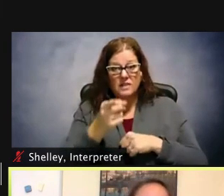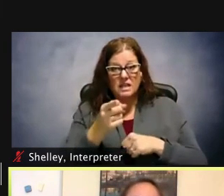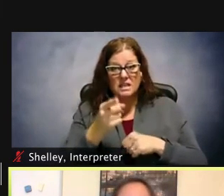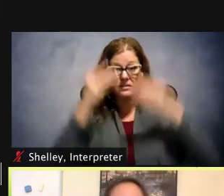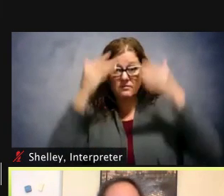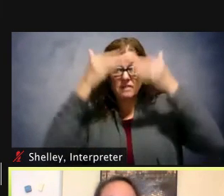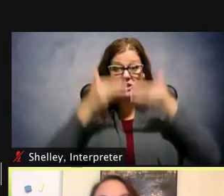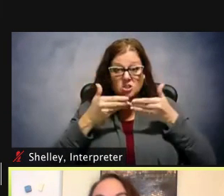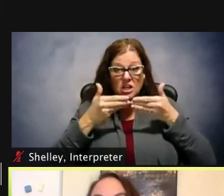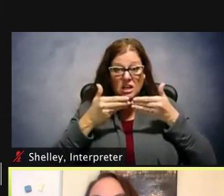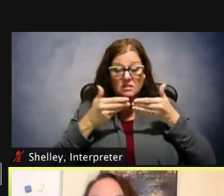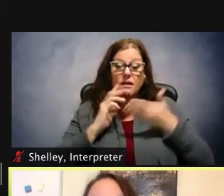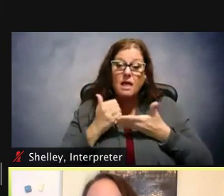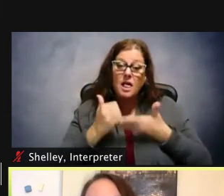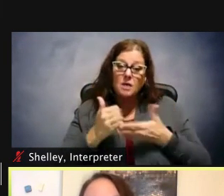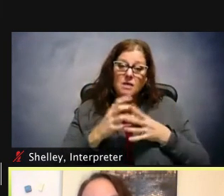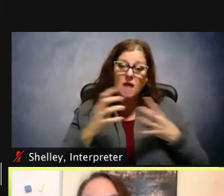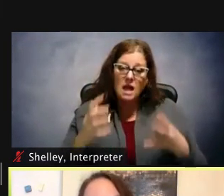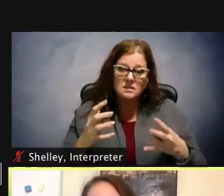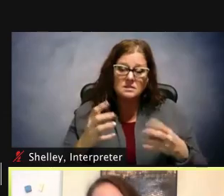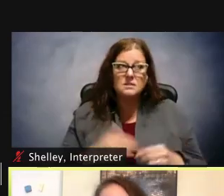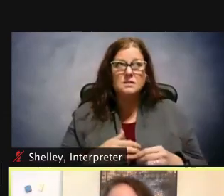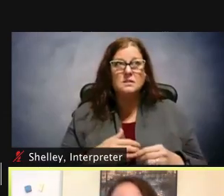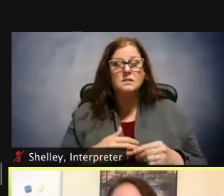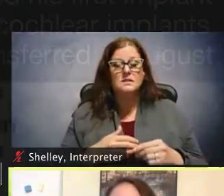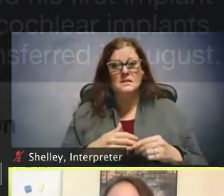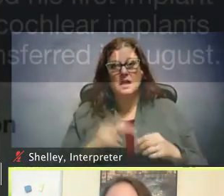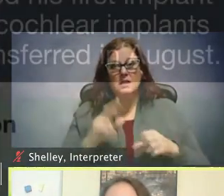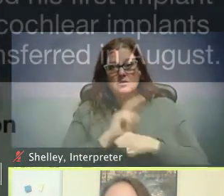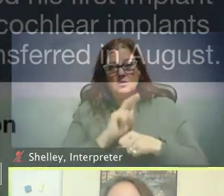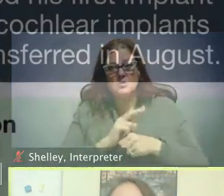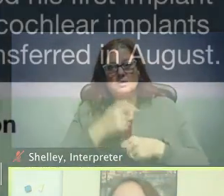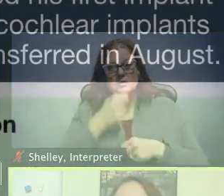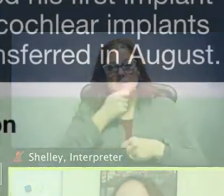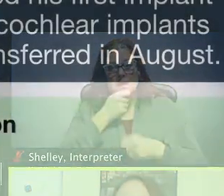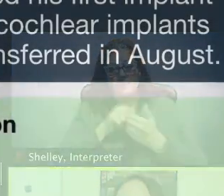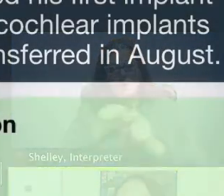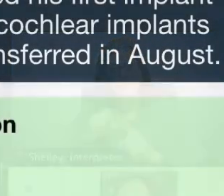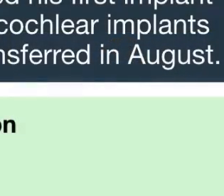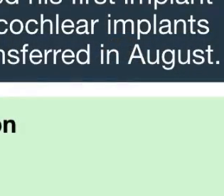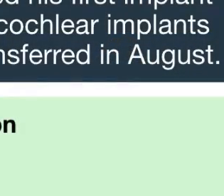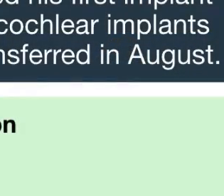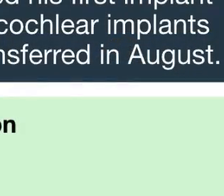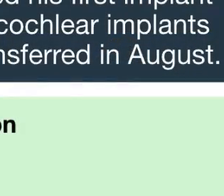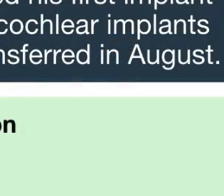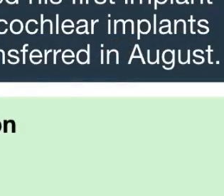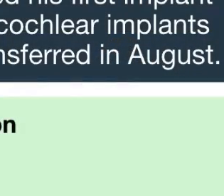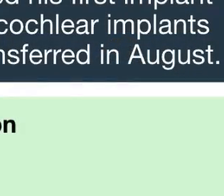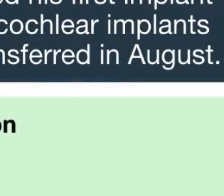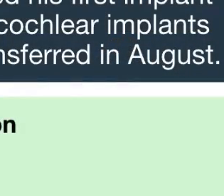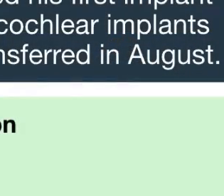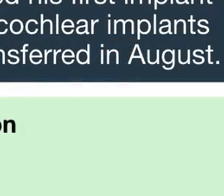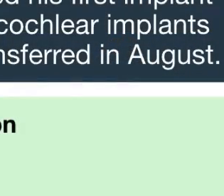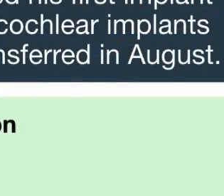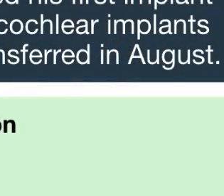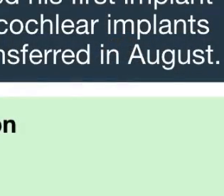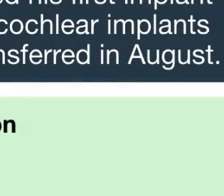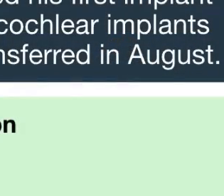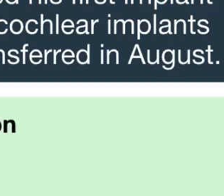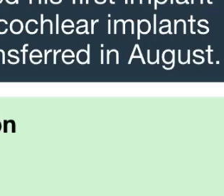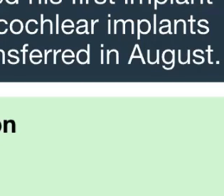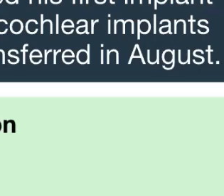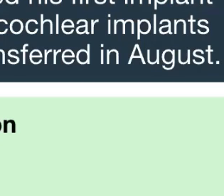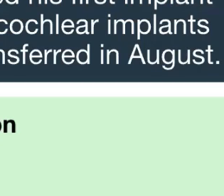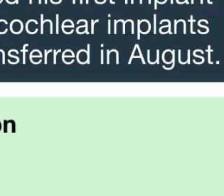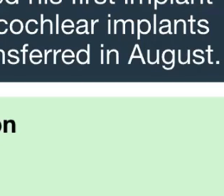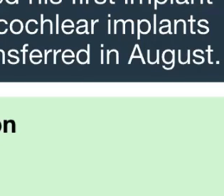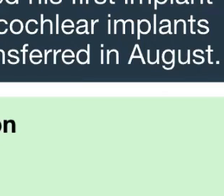which really help out and then use the microphone with him. So as far as any questions for me..?